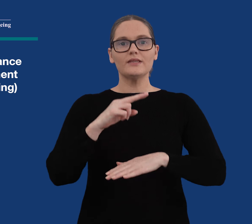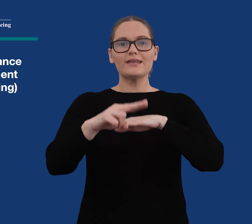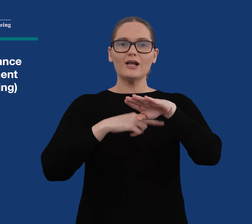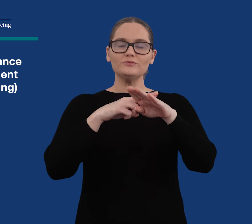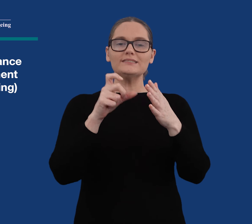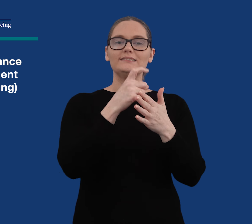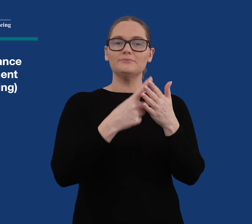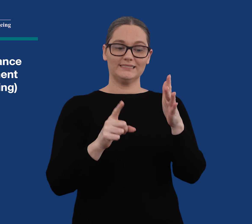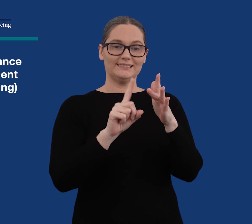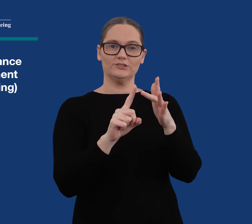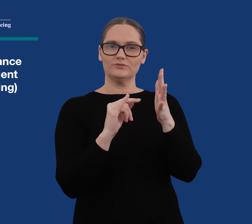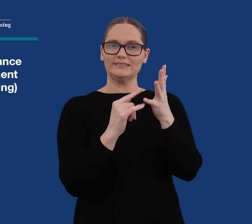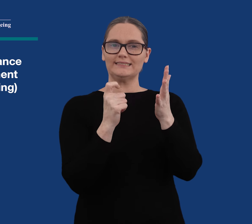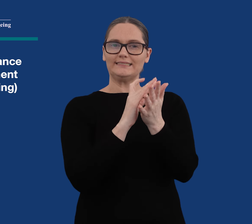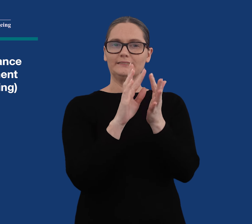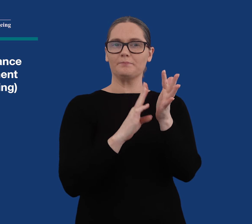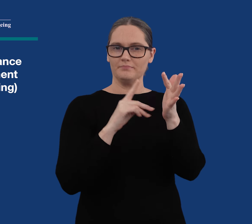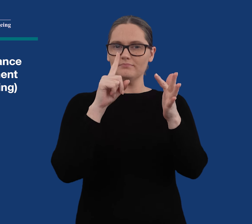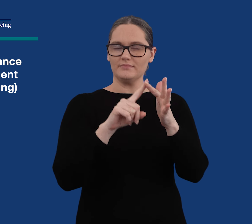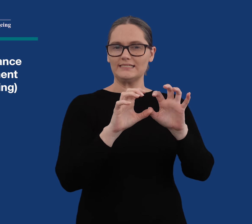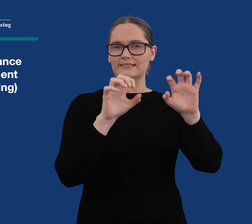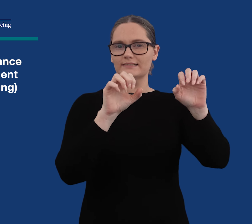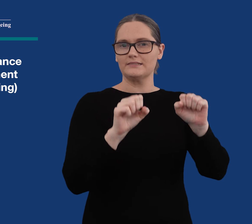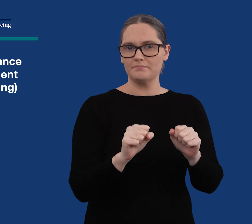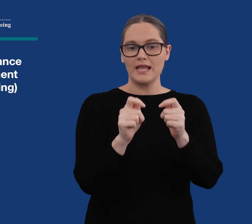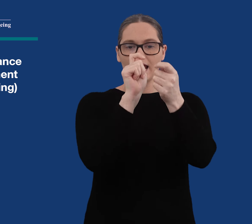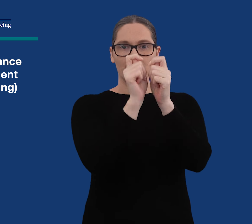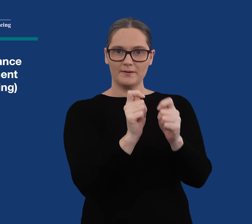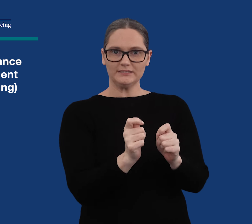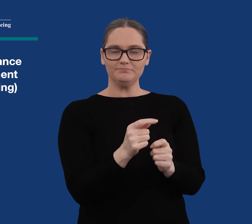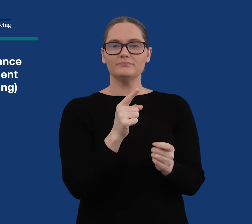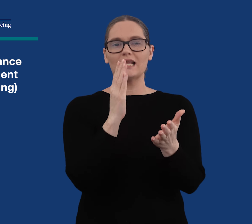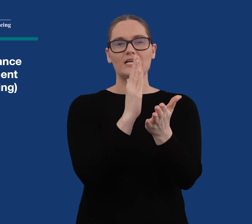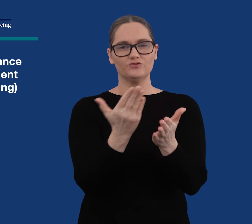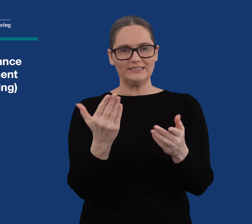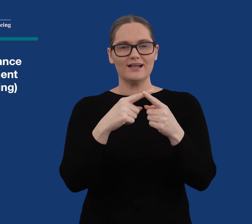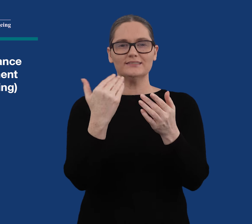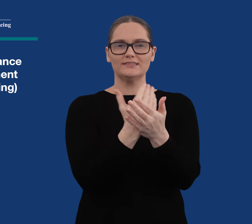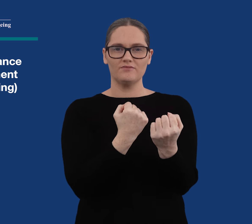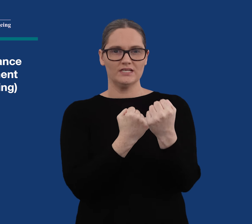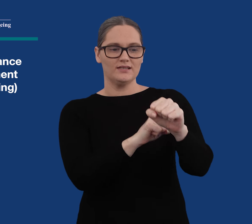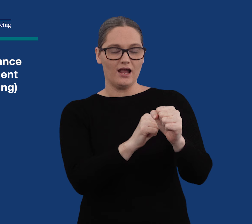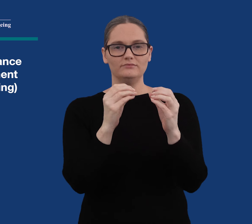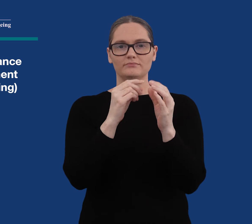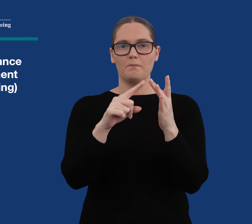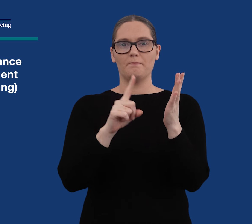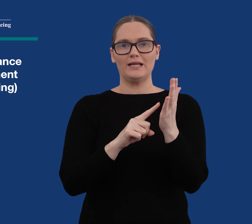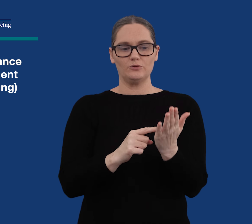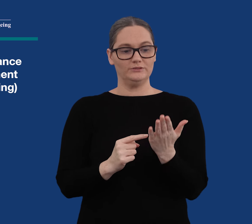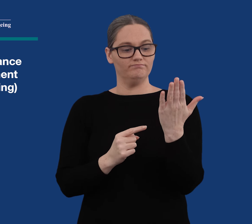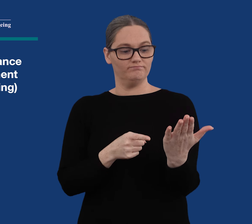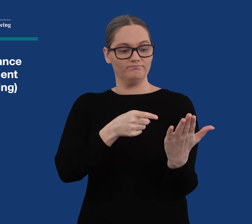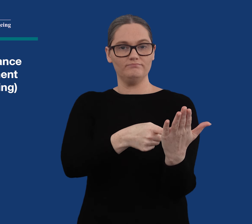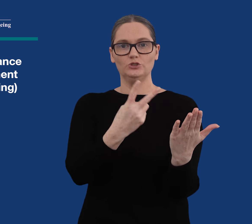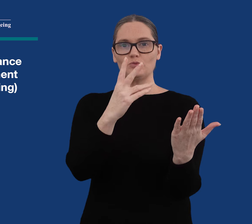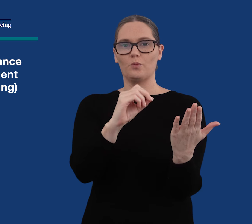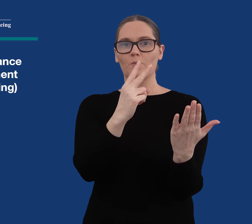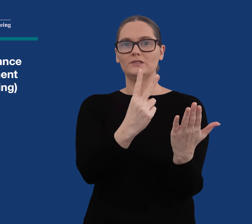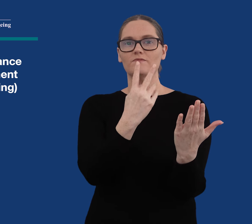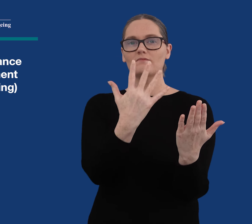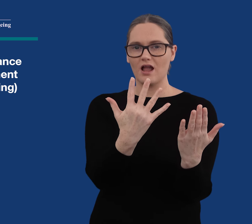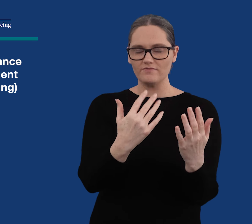National Disability Insurance Scheme (NDIS) Amendment (Integrity and Safeguarding) Bill 2025 Overview